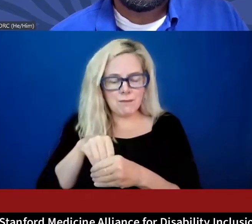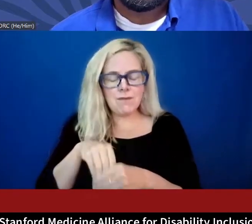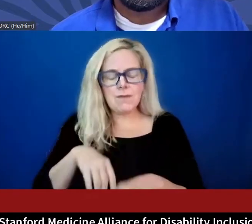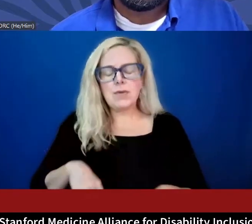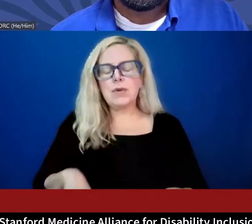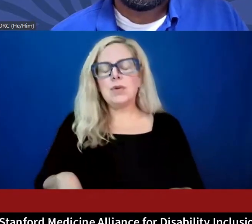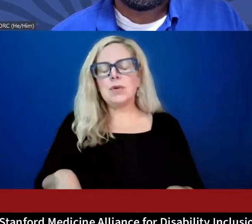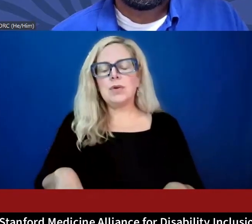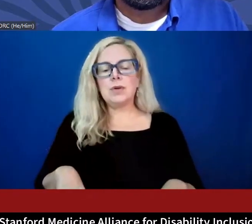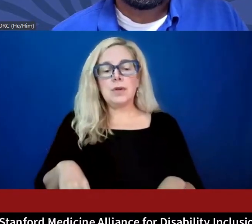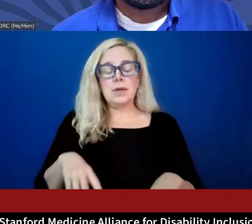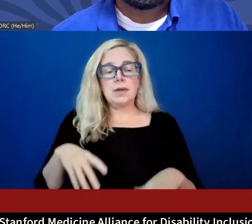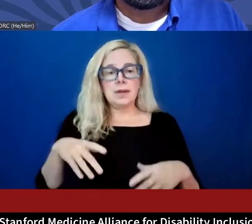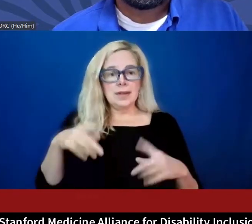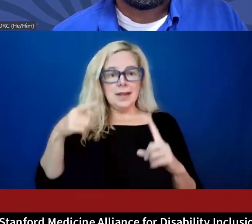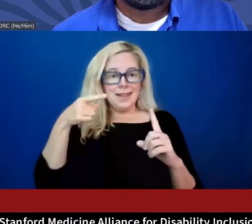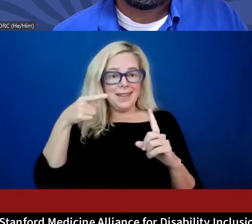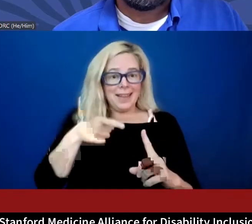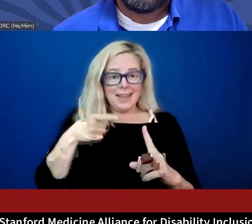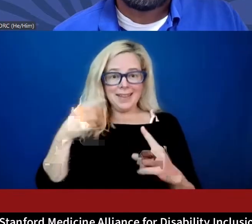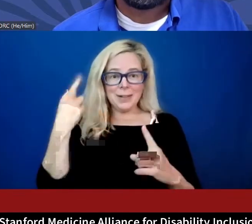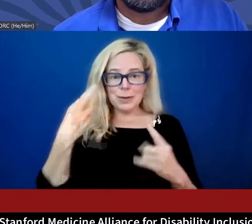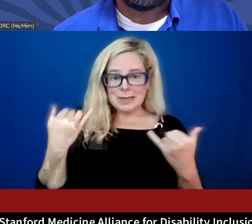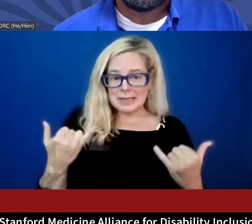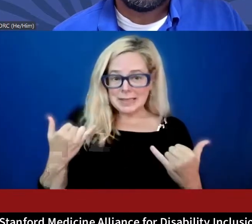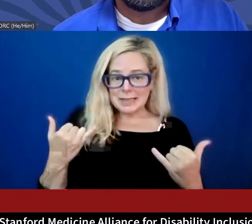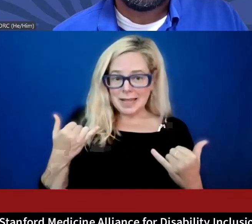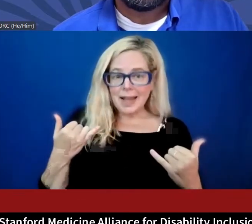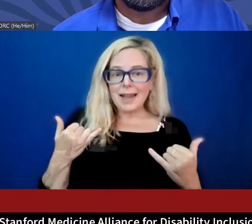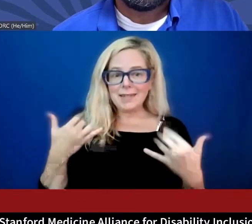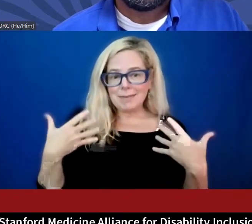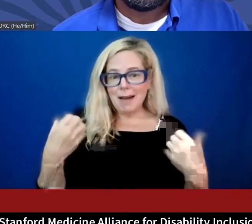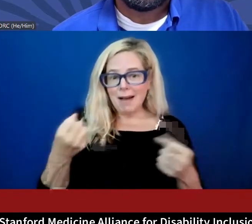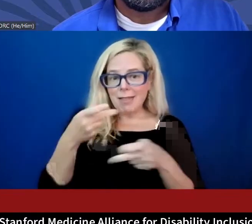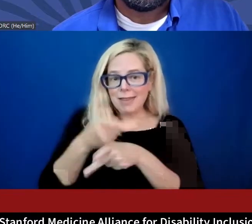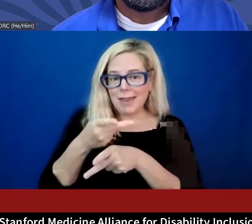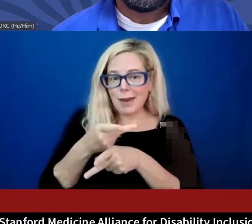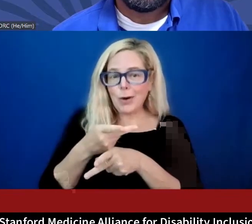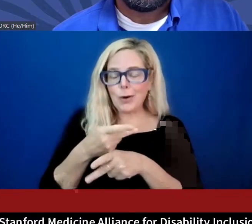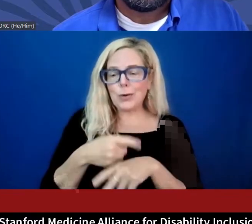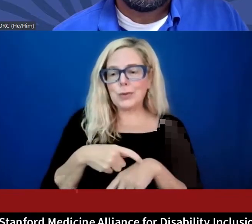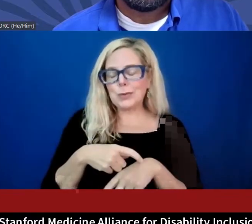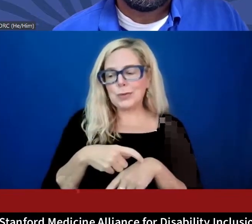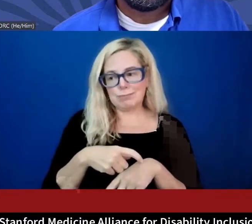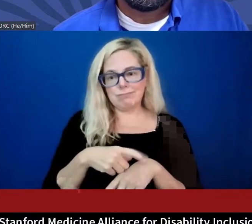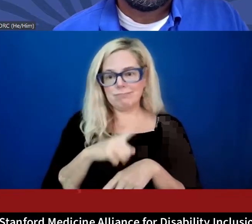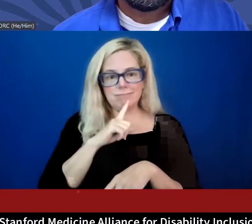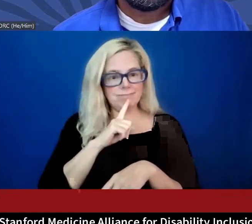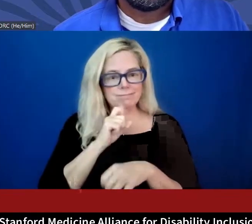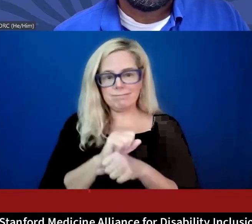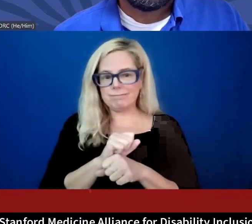to healthcare, which is the reason we're here um today, uh for sure uh NCD's priority at the